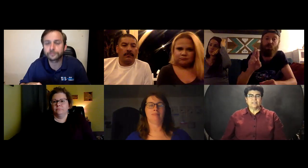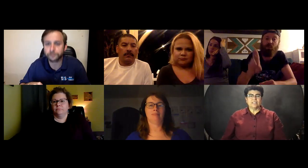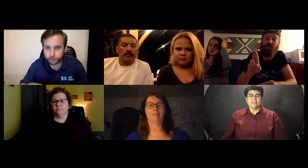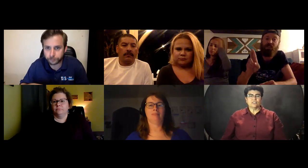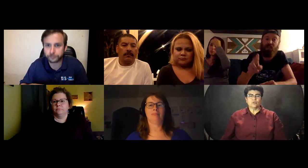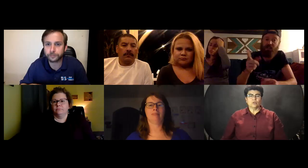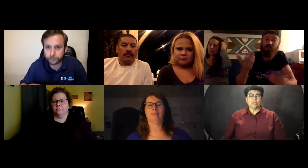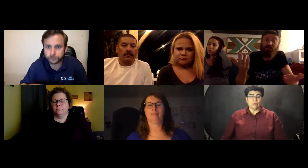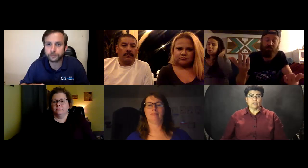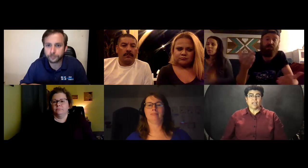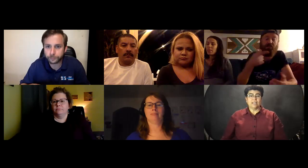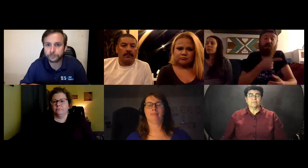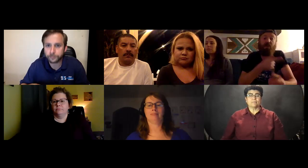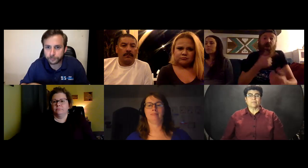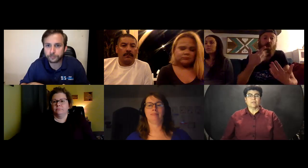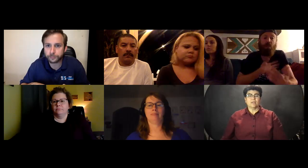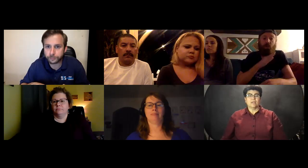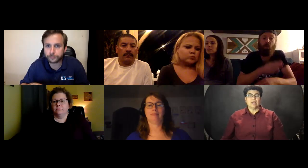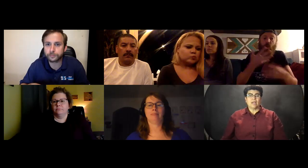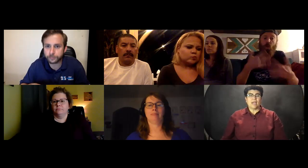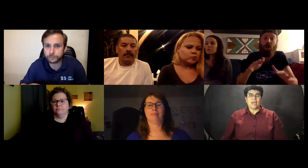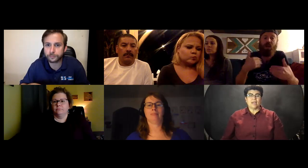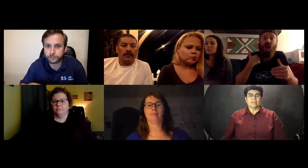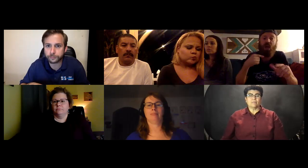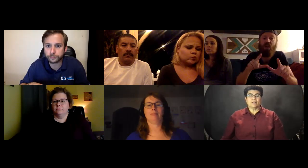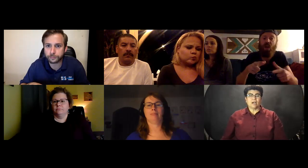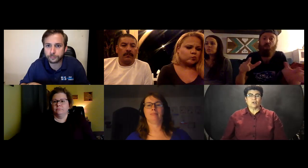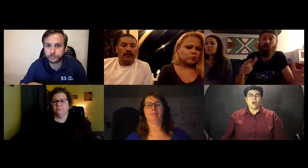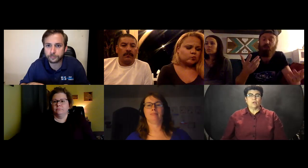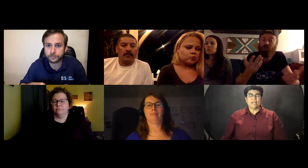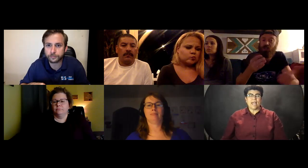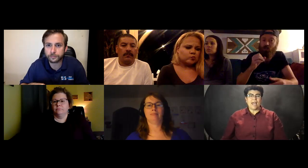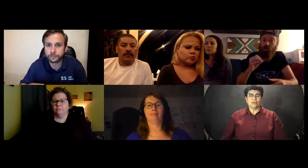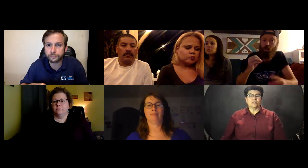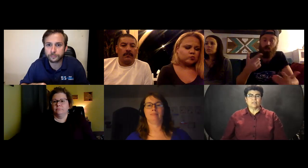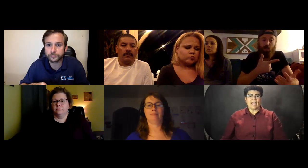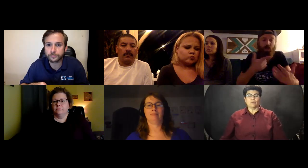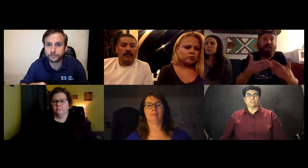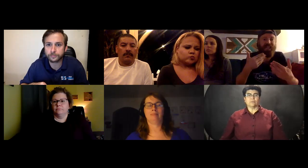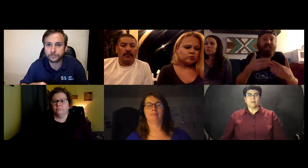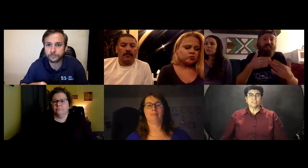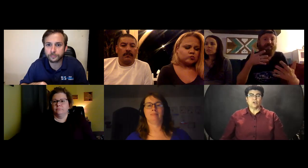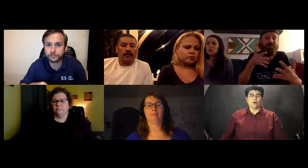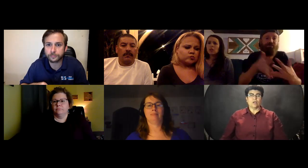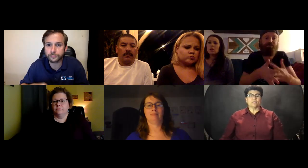the deaf school in riverside and my daughter already had her language